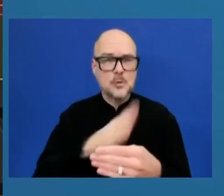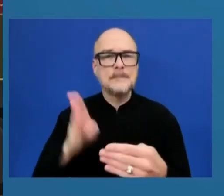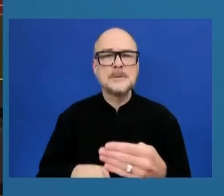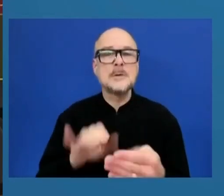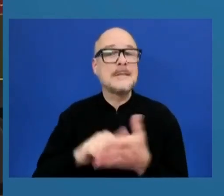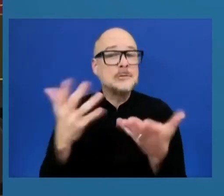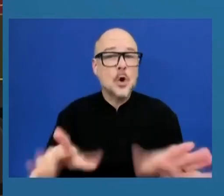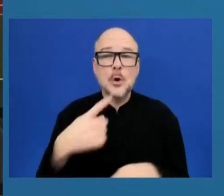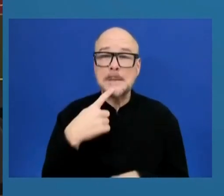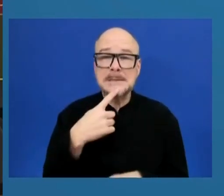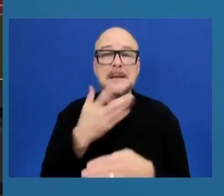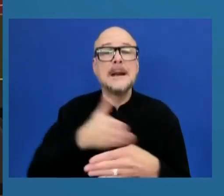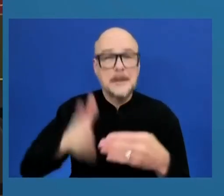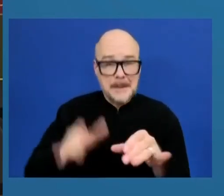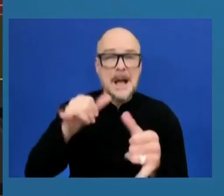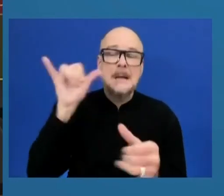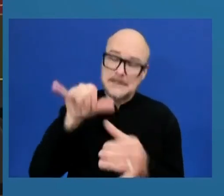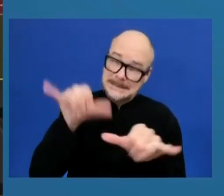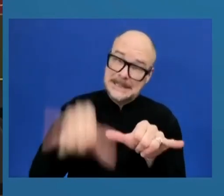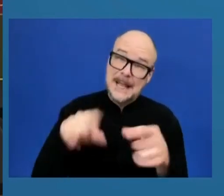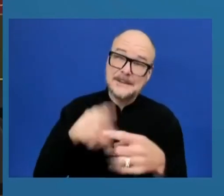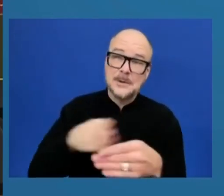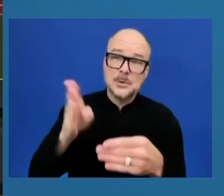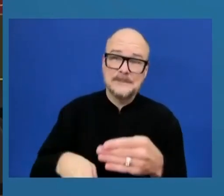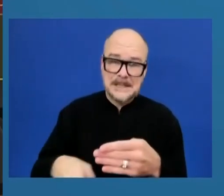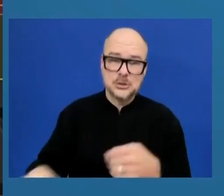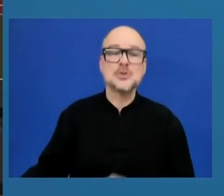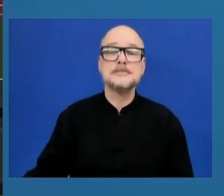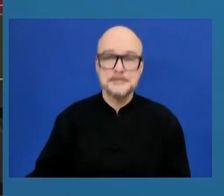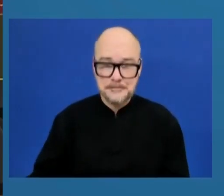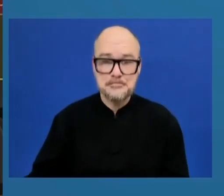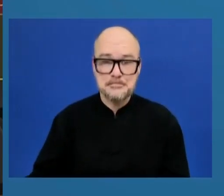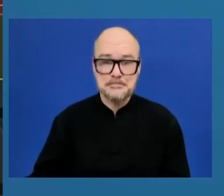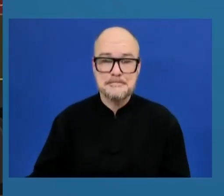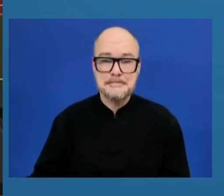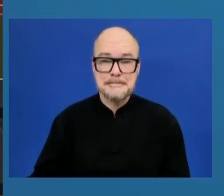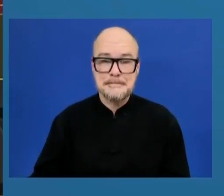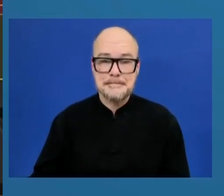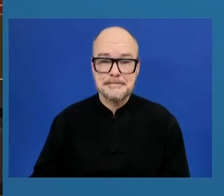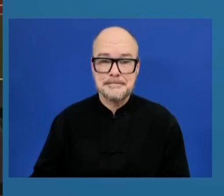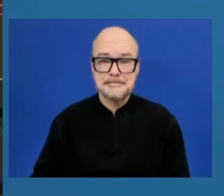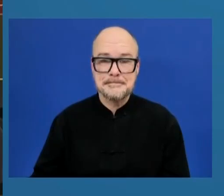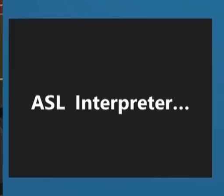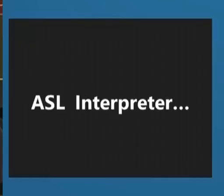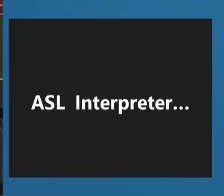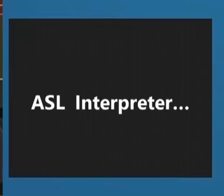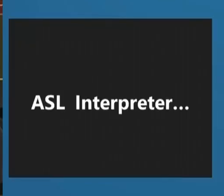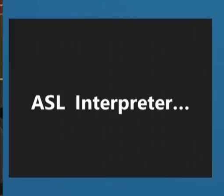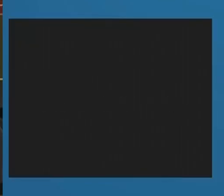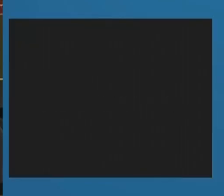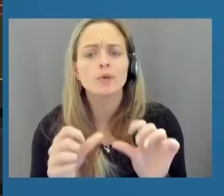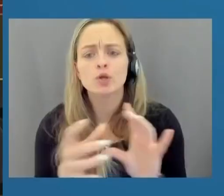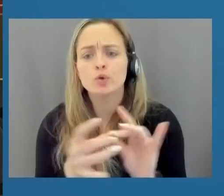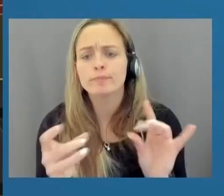I'm gonna stay here till it's done. But you keep saying like you will be in the rear mirror, but you've also like you,